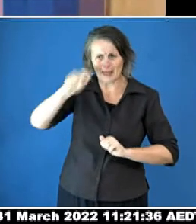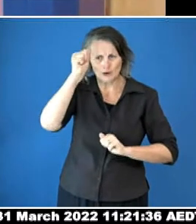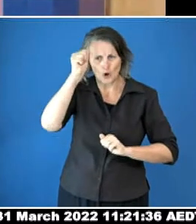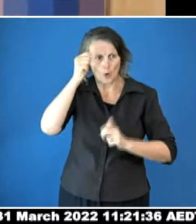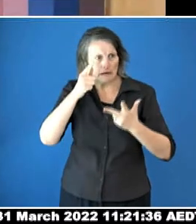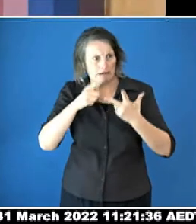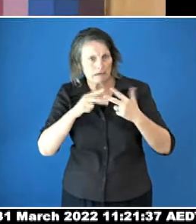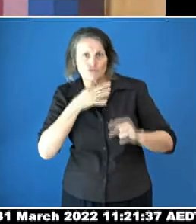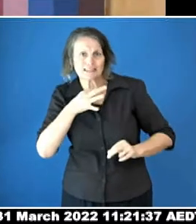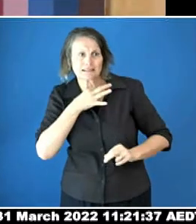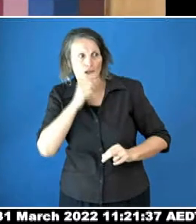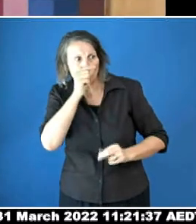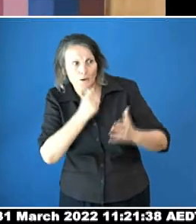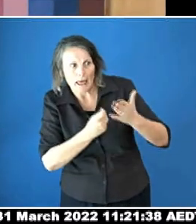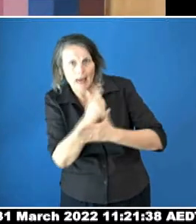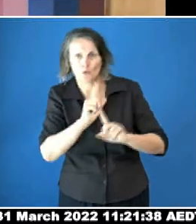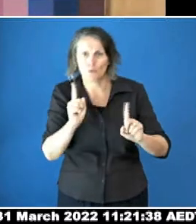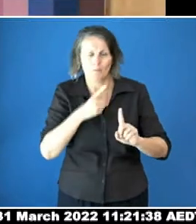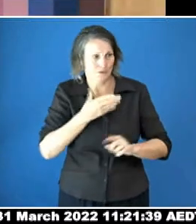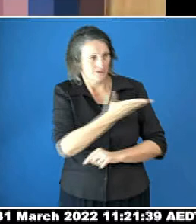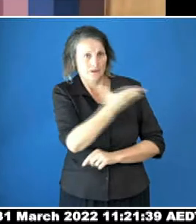can - can happen in dealing with vulnerable people.